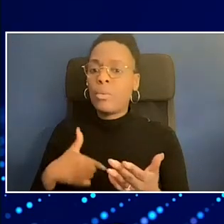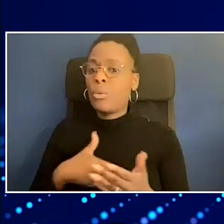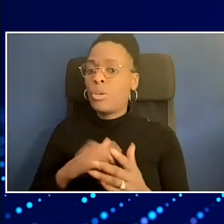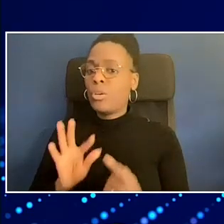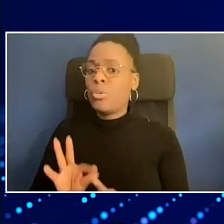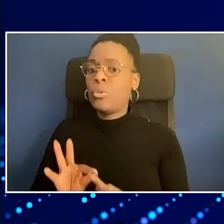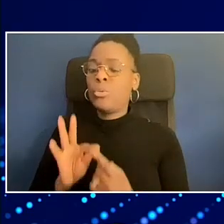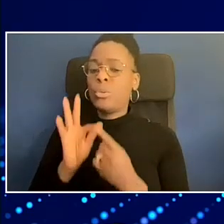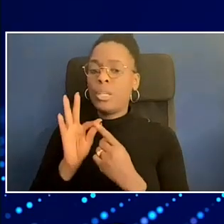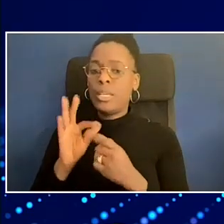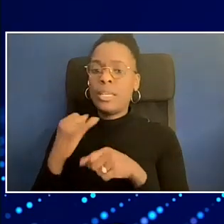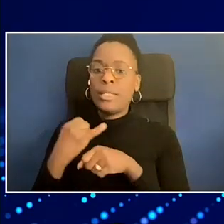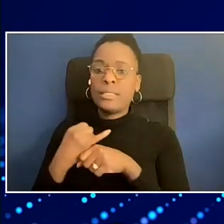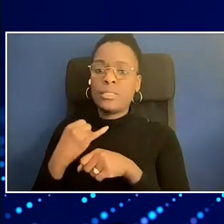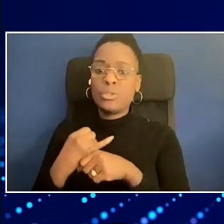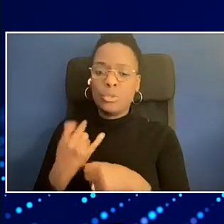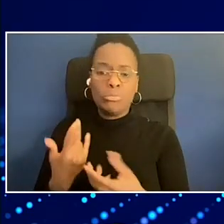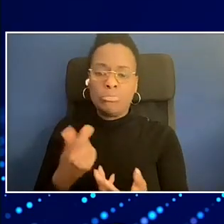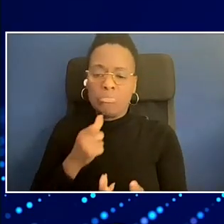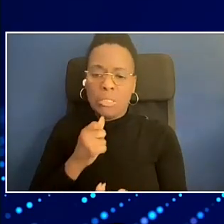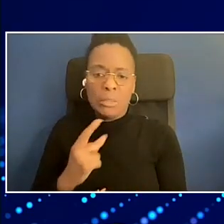think we are regarding this meal plan